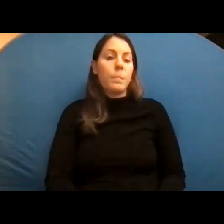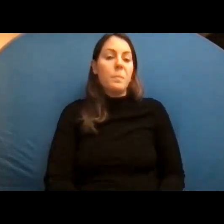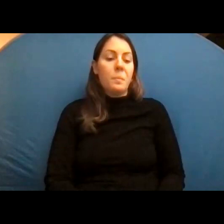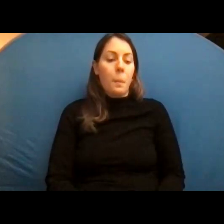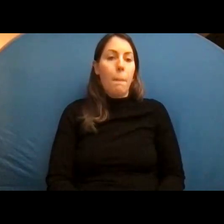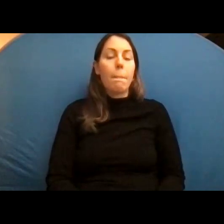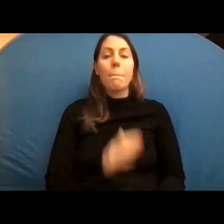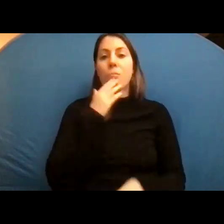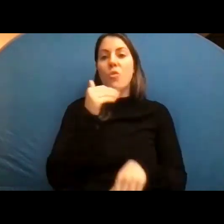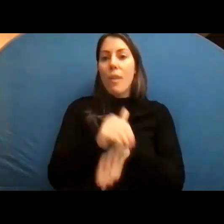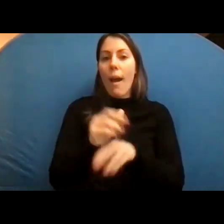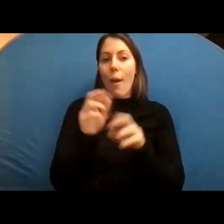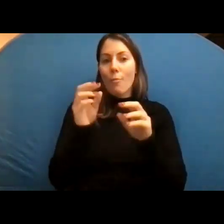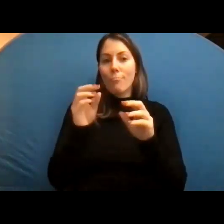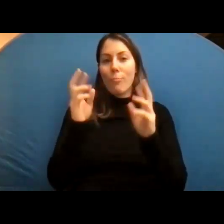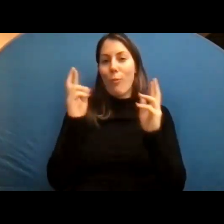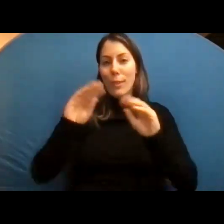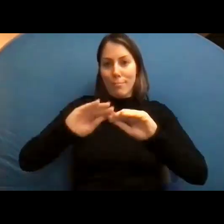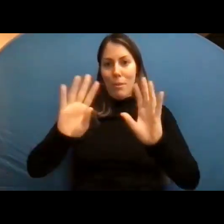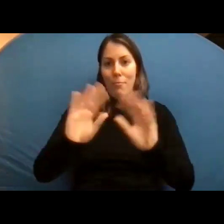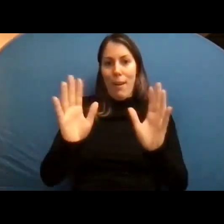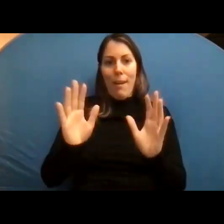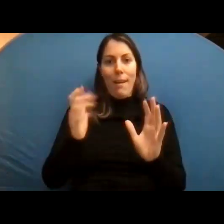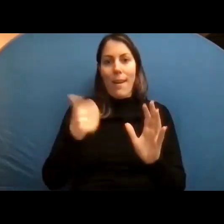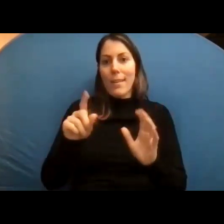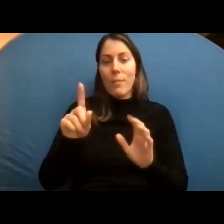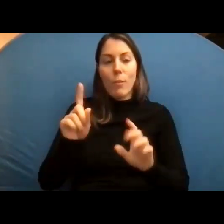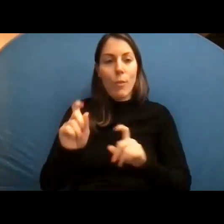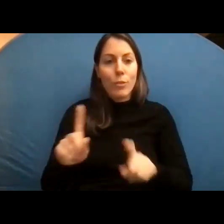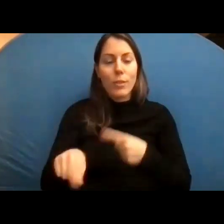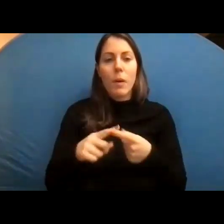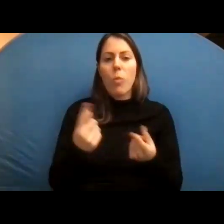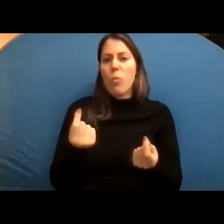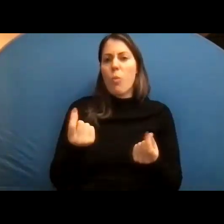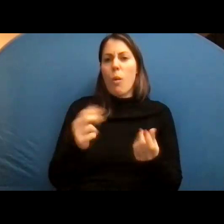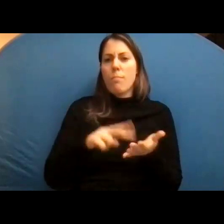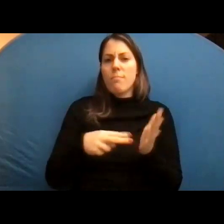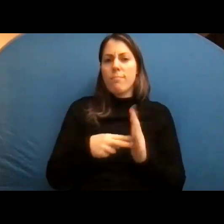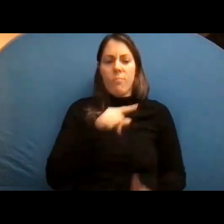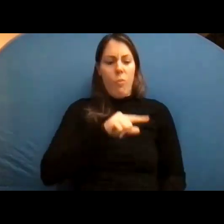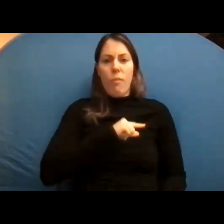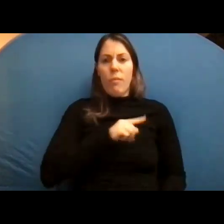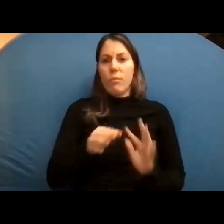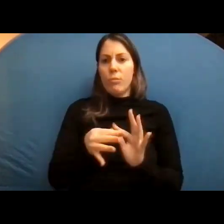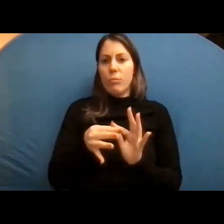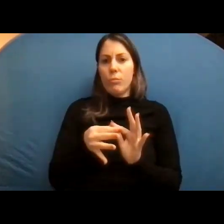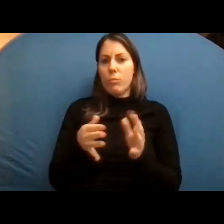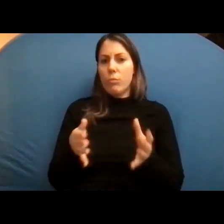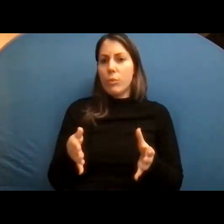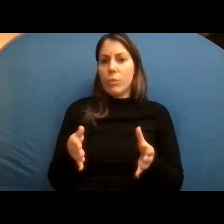tonight. So this evening, I am going to hopefully be able to answer some questions for you that you So this evening, I am going to hopefully be able to answer some